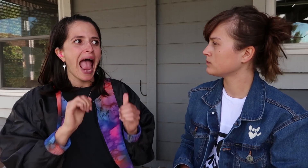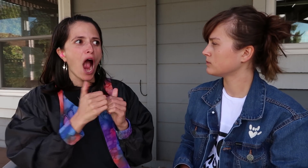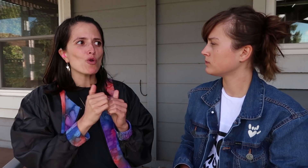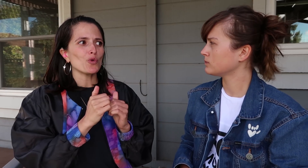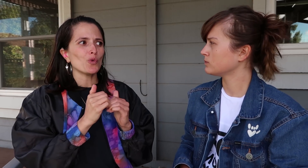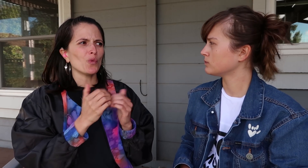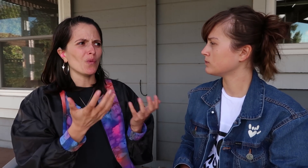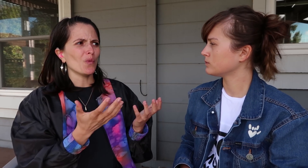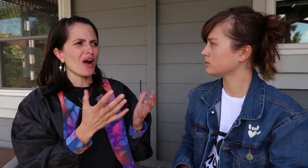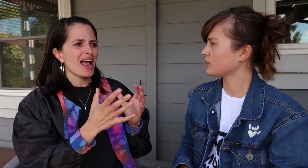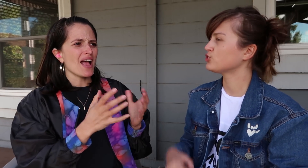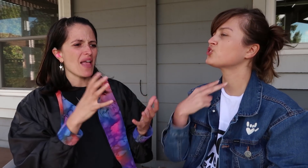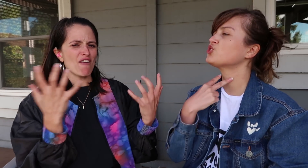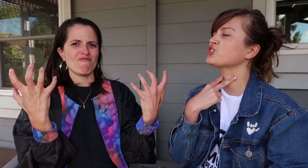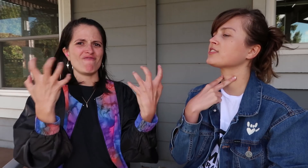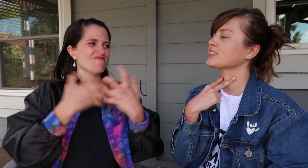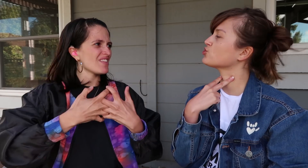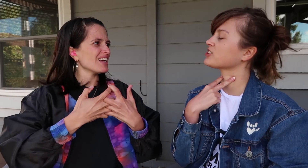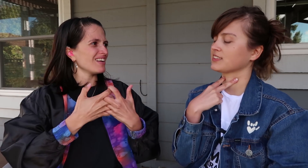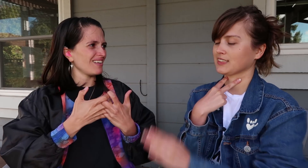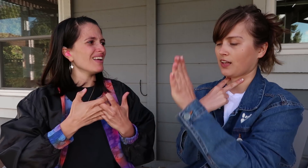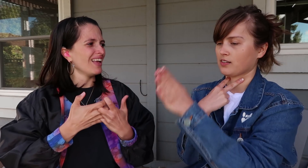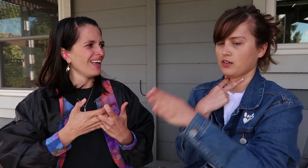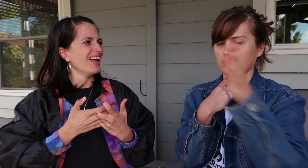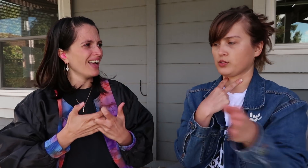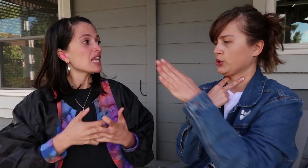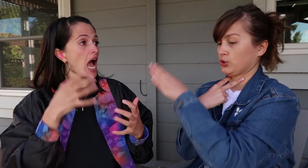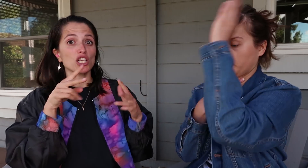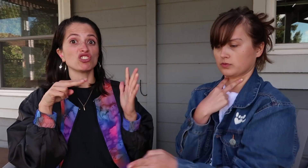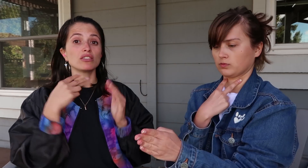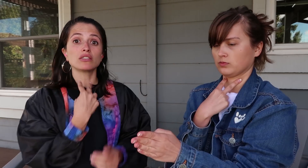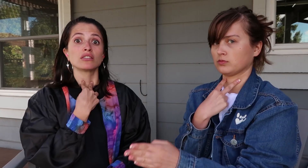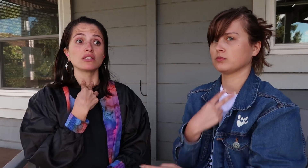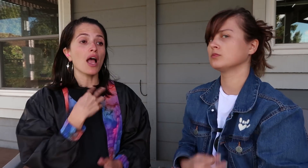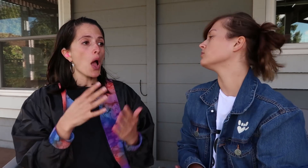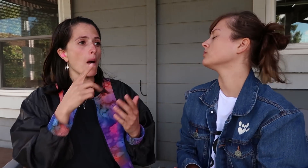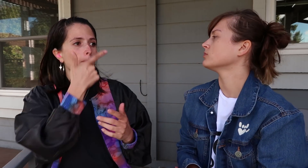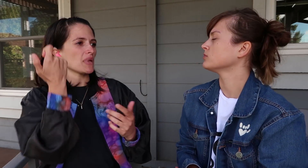how are you going to make it work? You're stuck. Yeah, you're stuck.